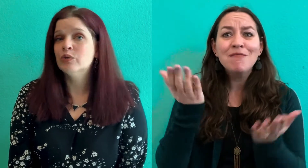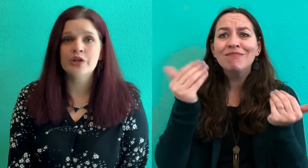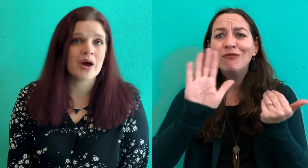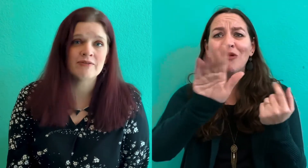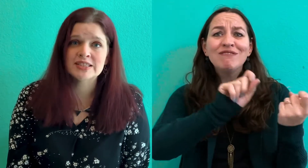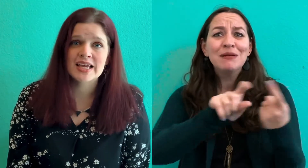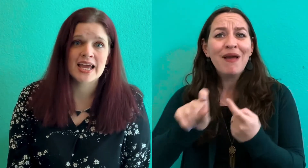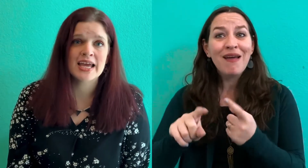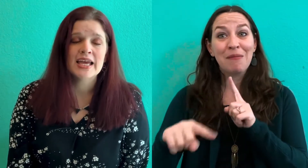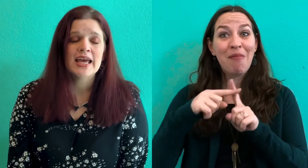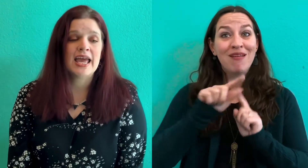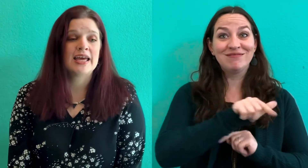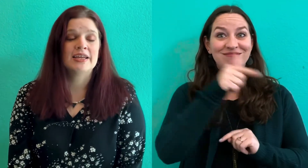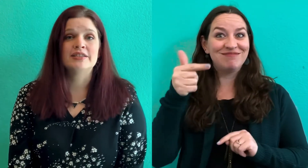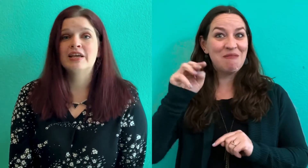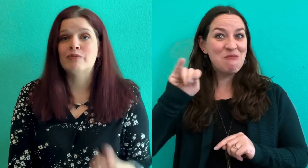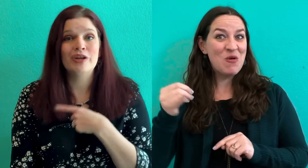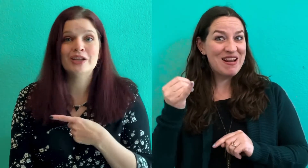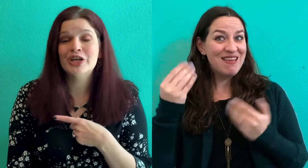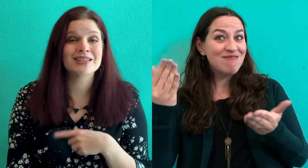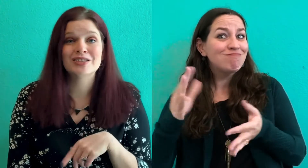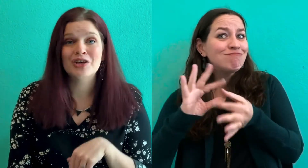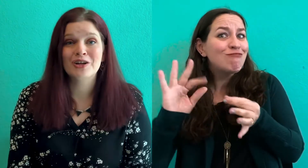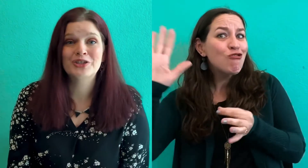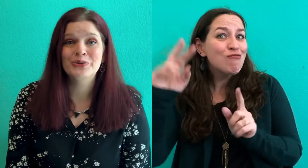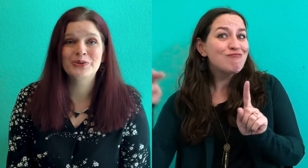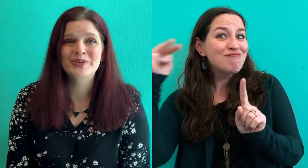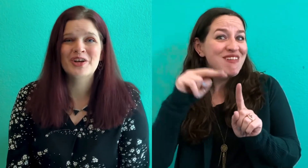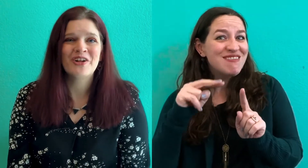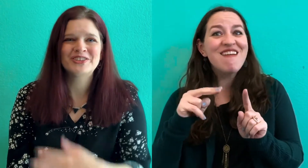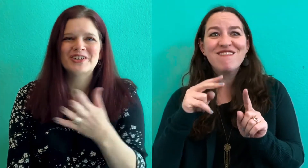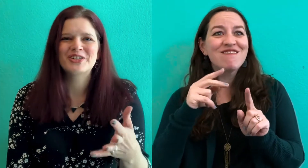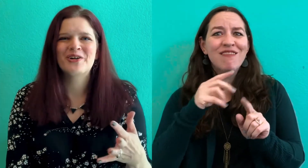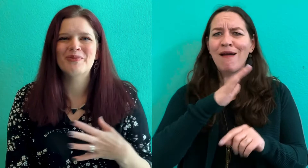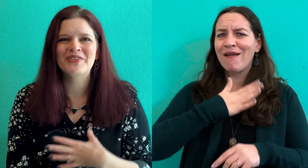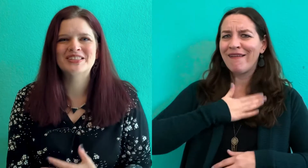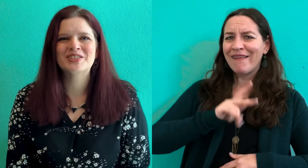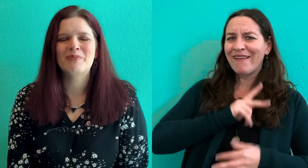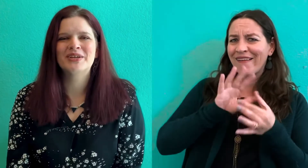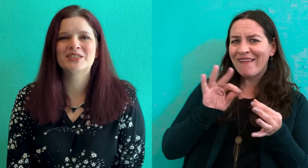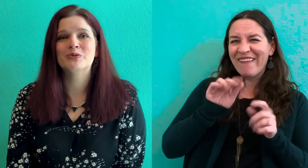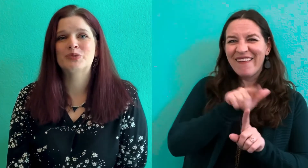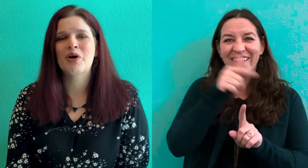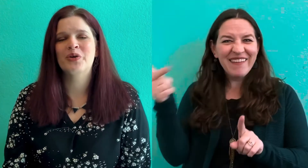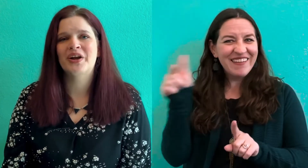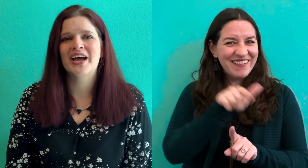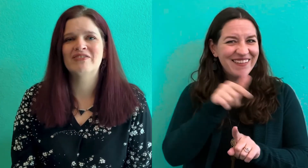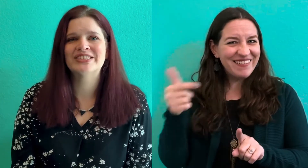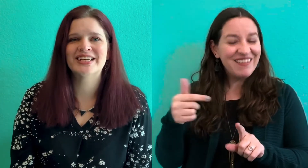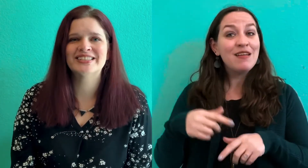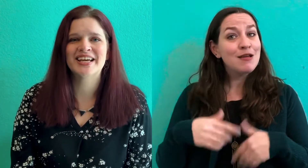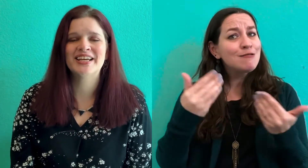hear what you have to say and give Monique a chance to talk to you all about these topics and respond to what I have to say today.